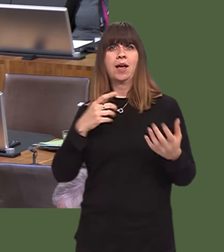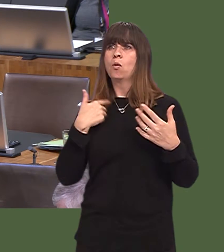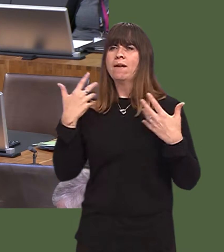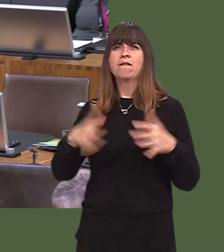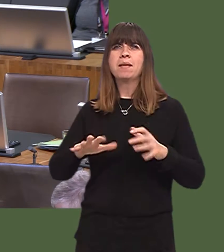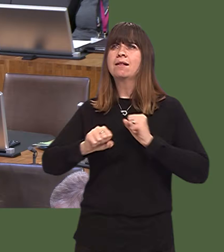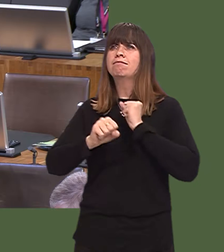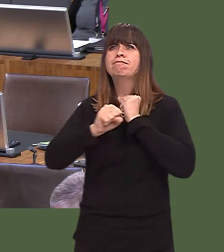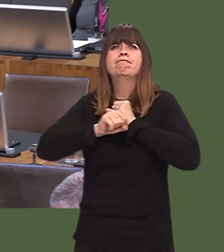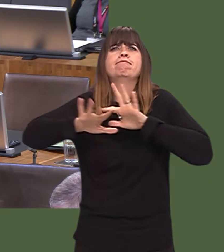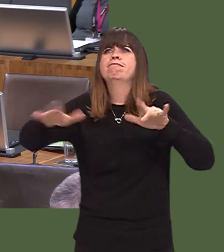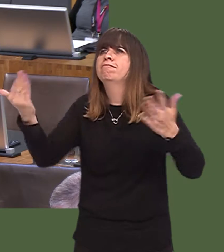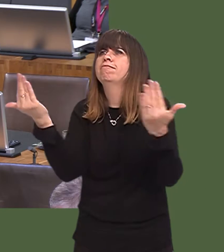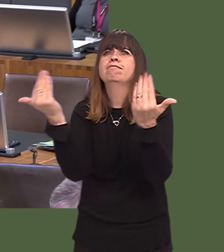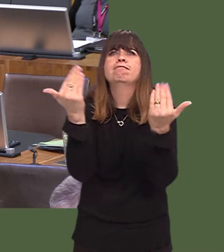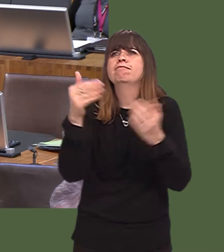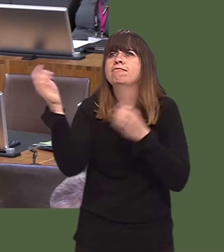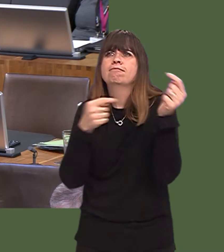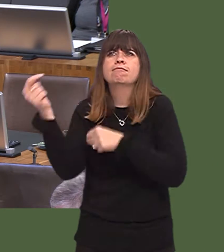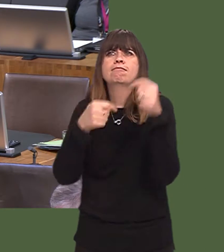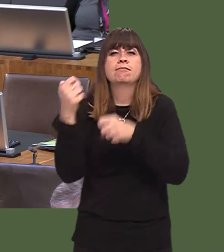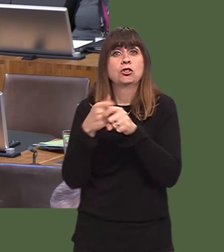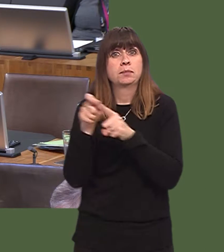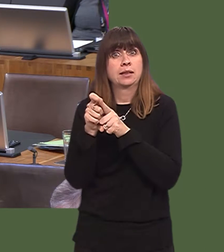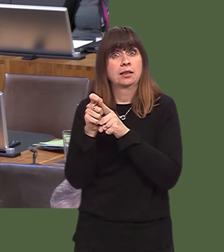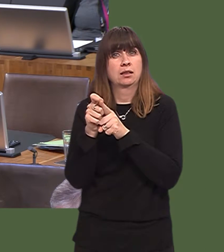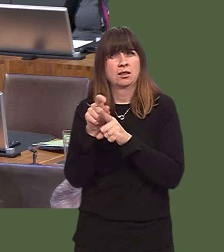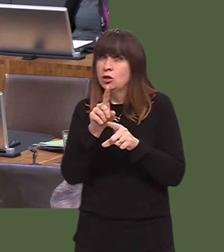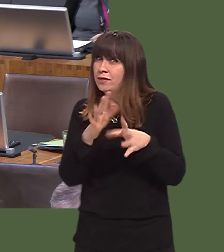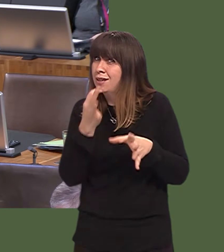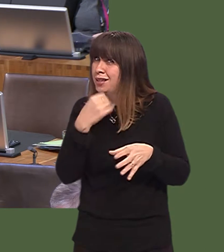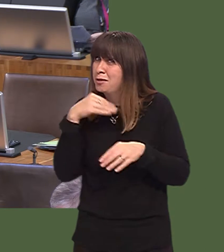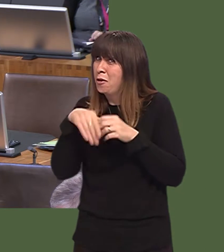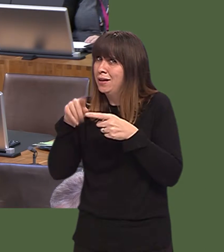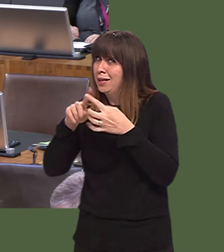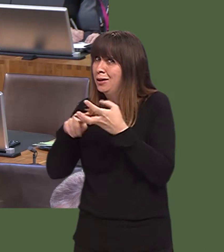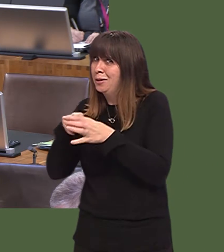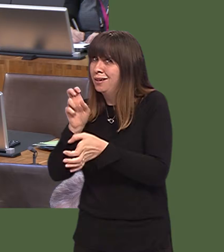campaign that was launched last year. Carwyn Jones: Iím relieved heís not asking me about Europe, because he did appear at